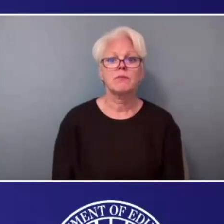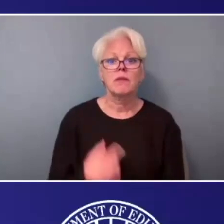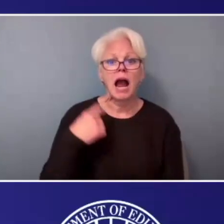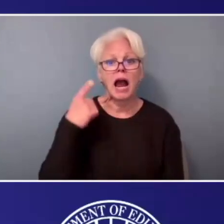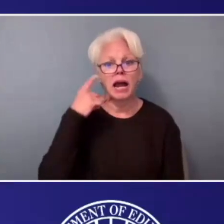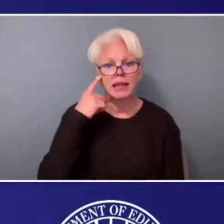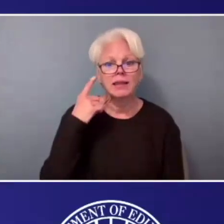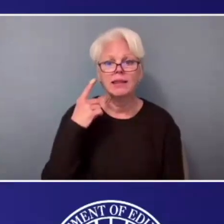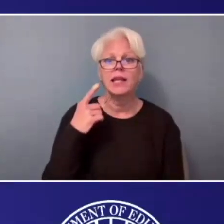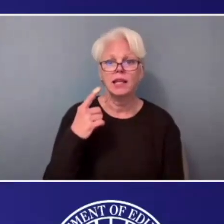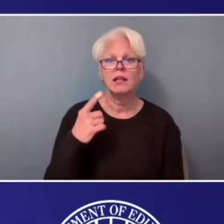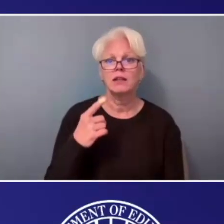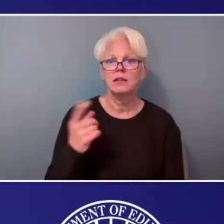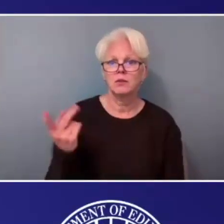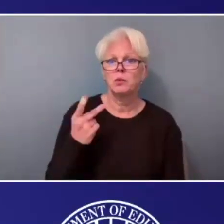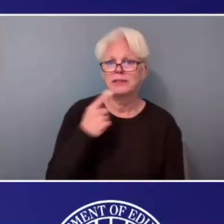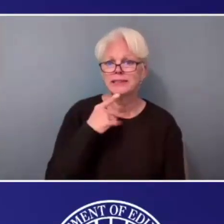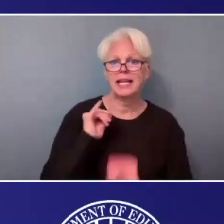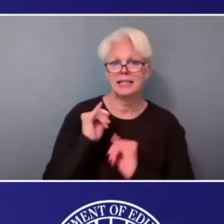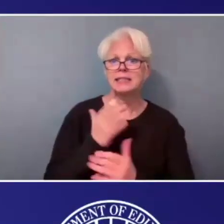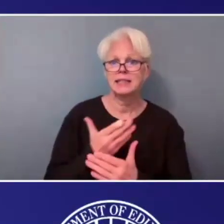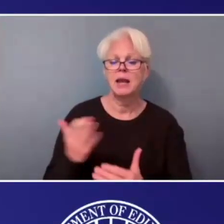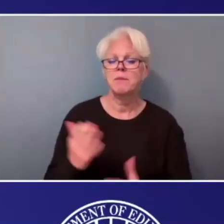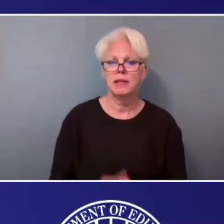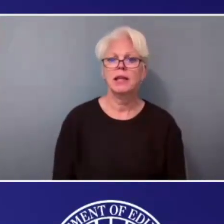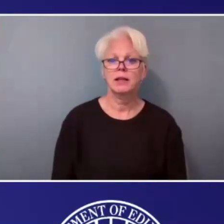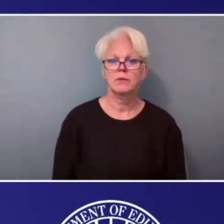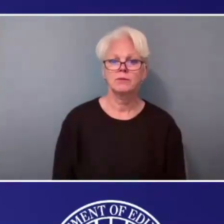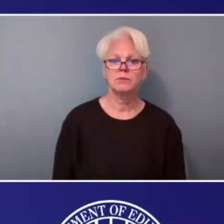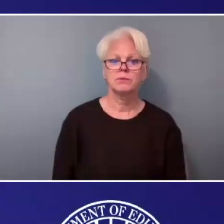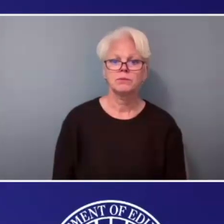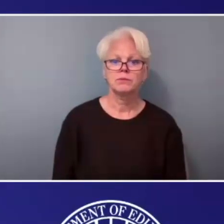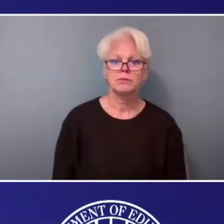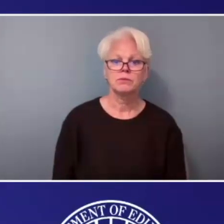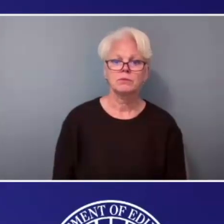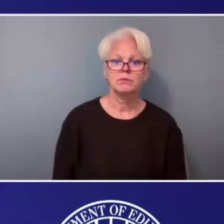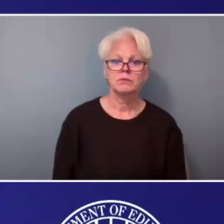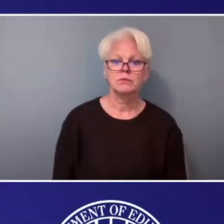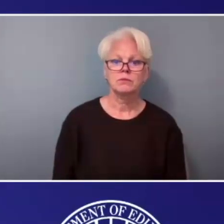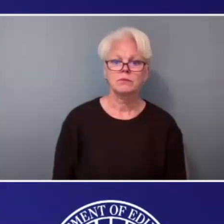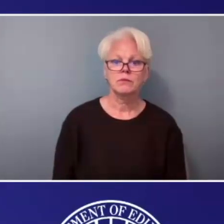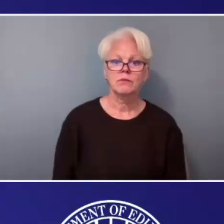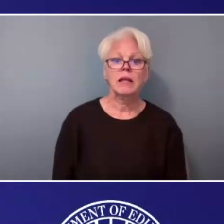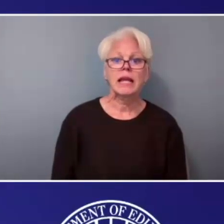I think we're saying the same thing. So in the mental health field,